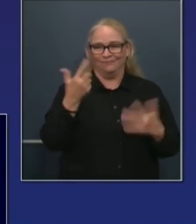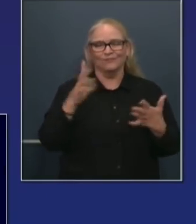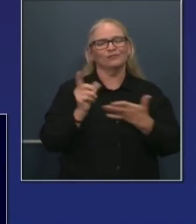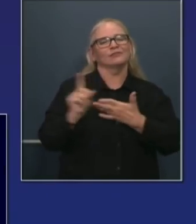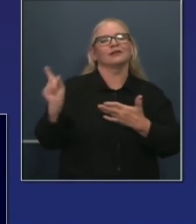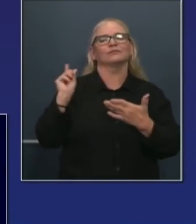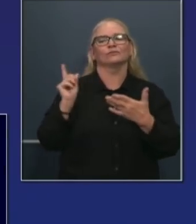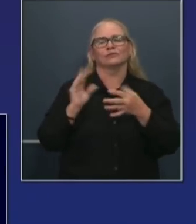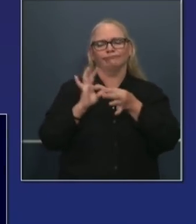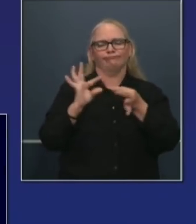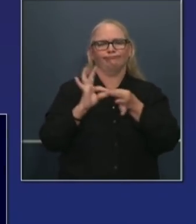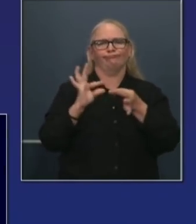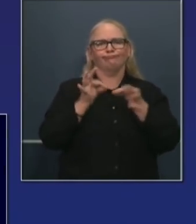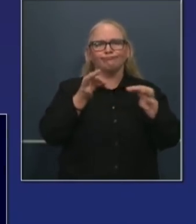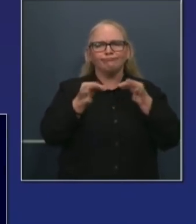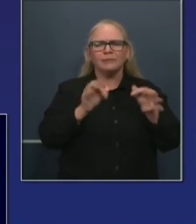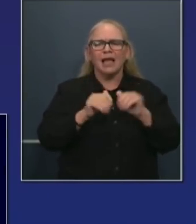INFORMATION THAT WE ANNOUNCED A